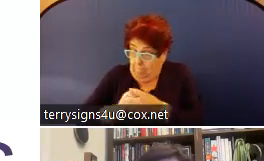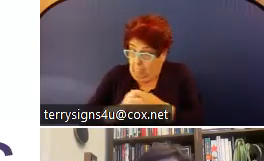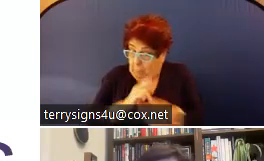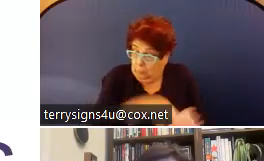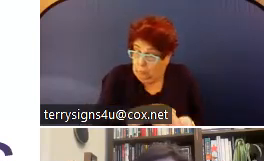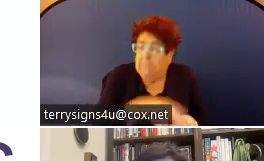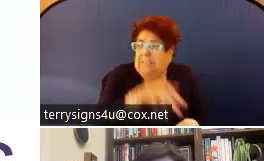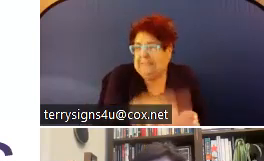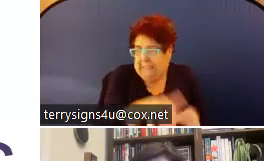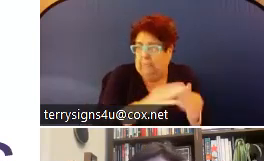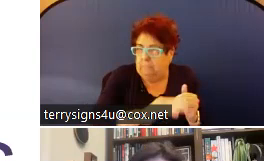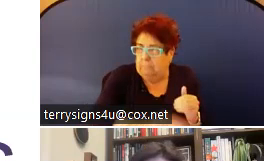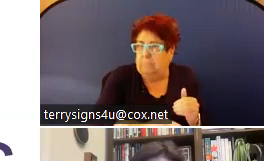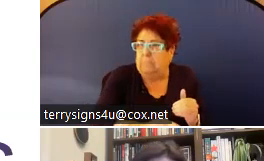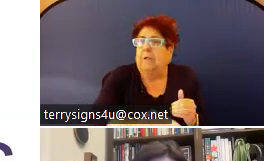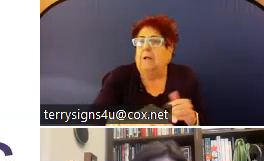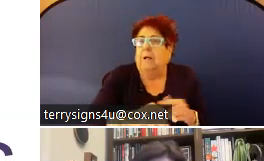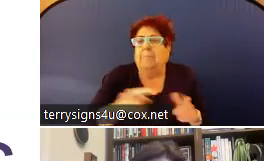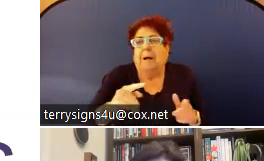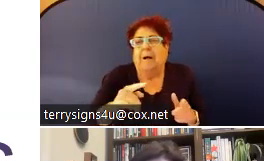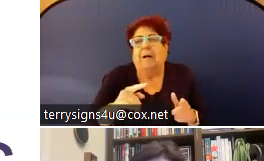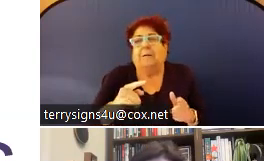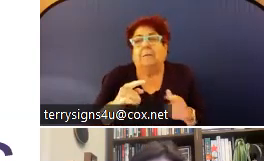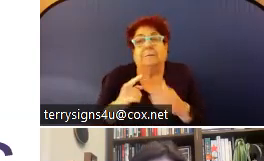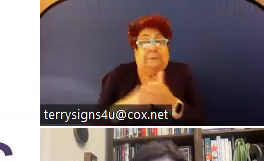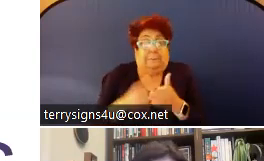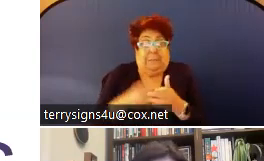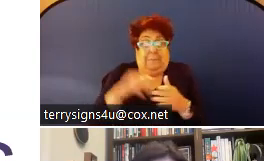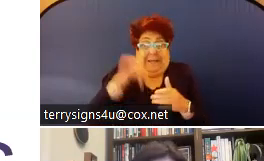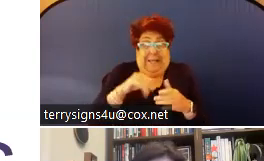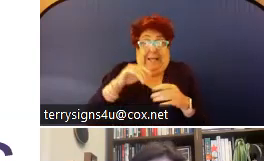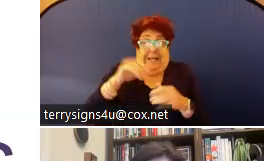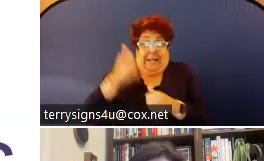We have had people change within those partners and the organizations have stayed the same